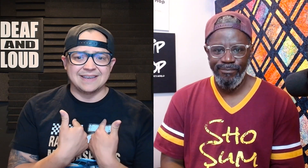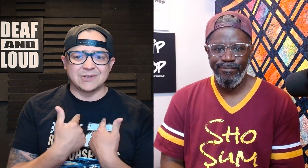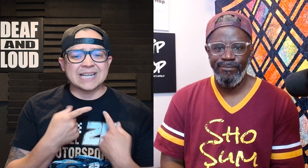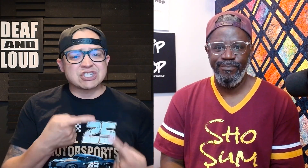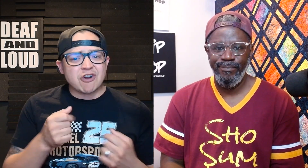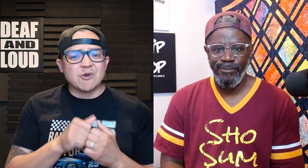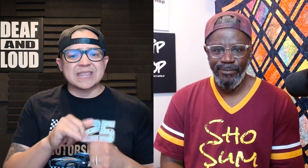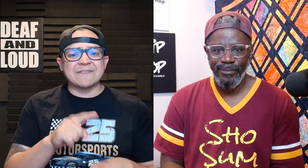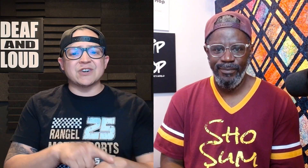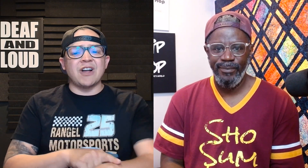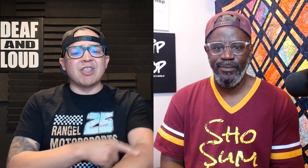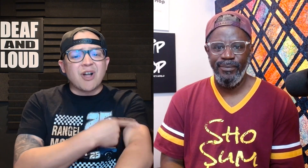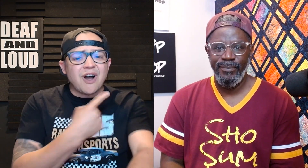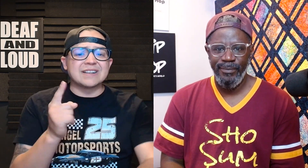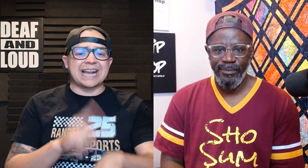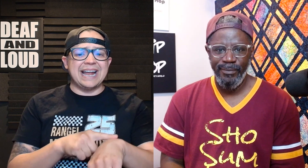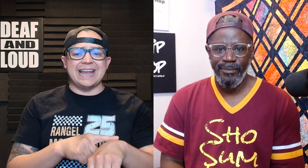I struggled with that for a long time.